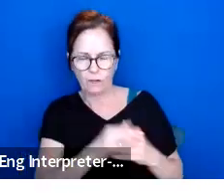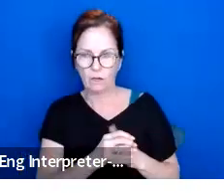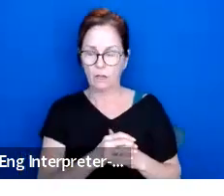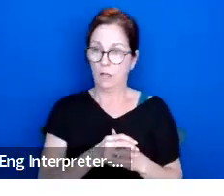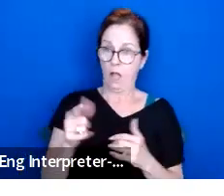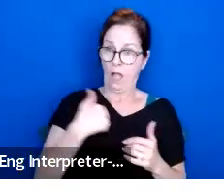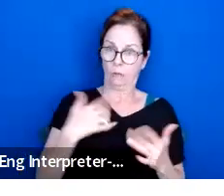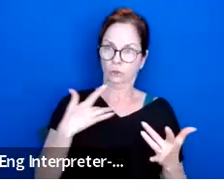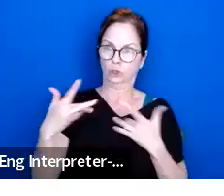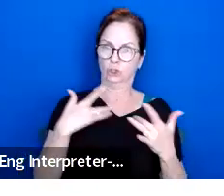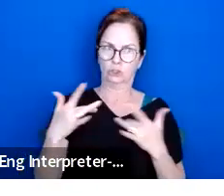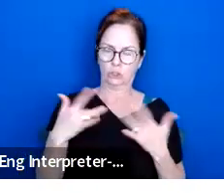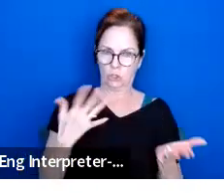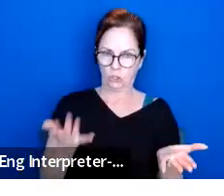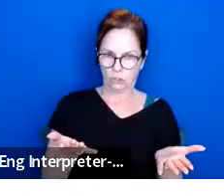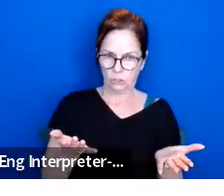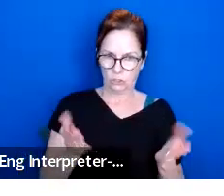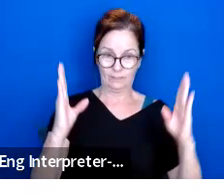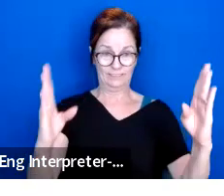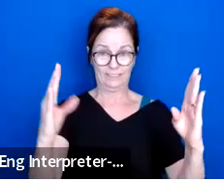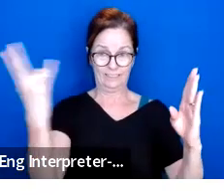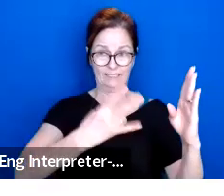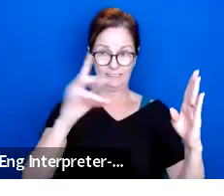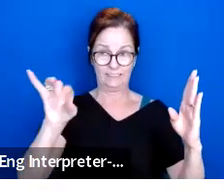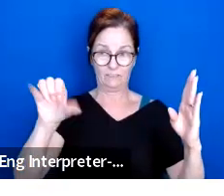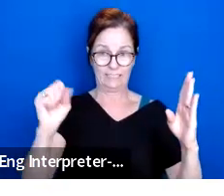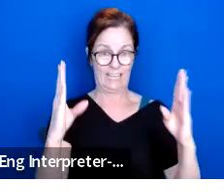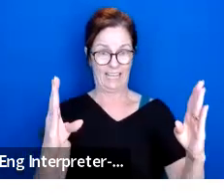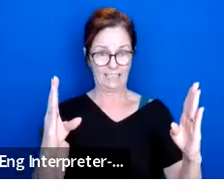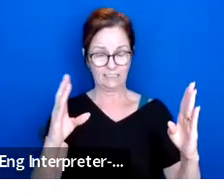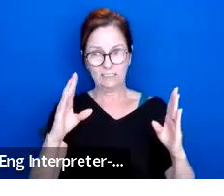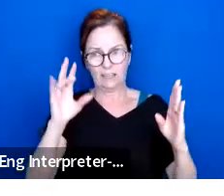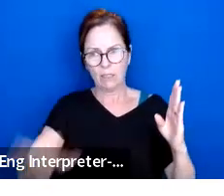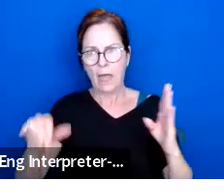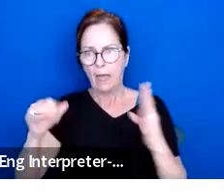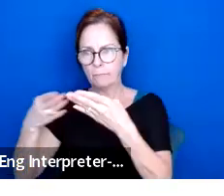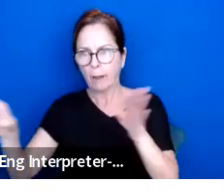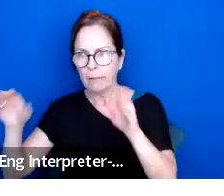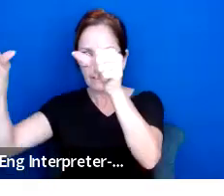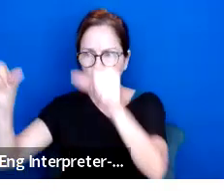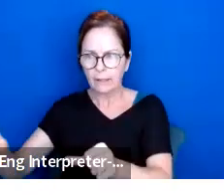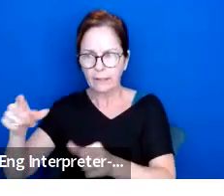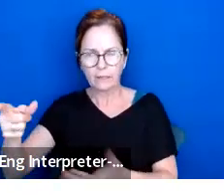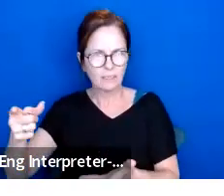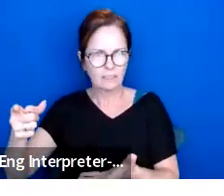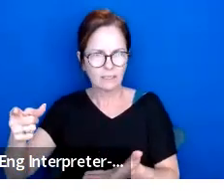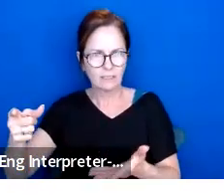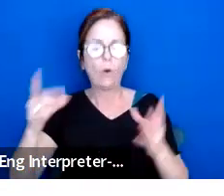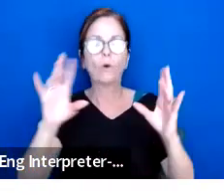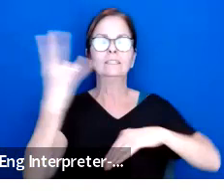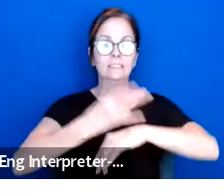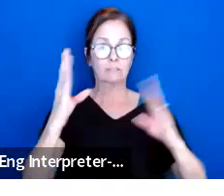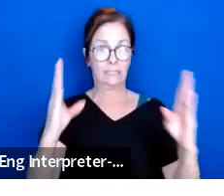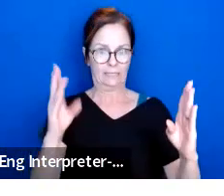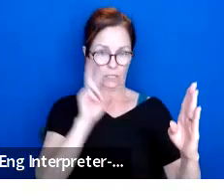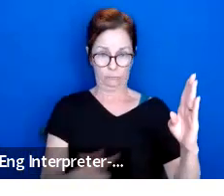You know, because there was stuff I taught them in the first 2 weeks kind of thing. But it's cool.